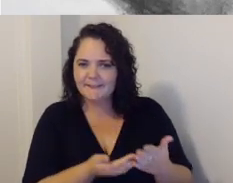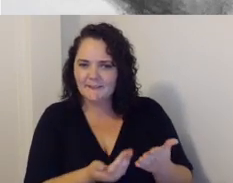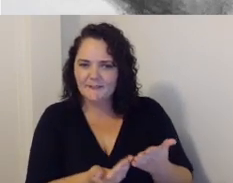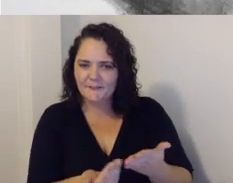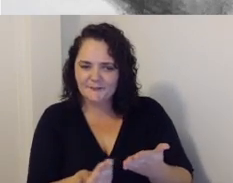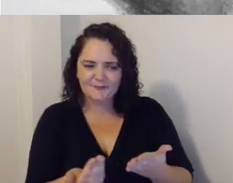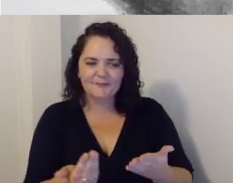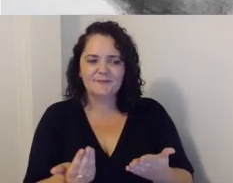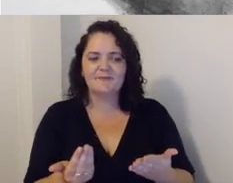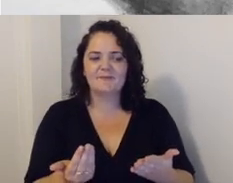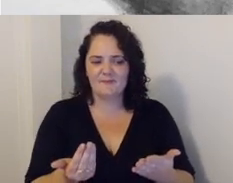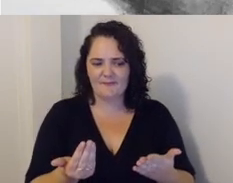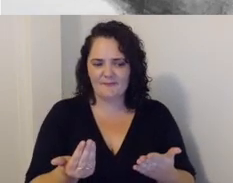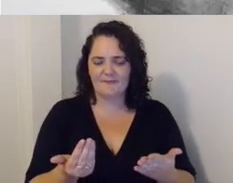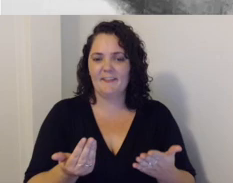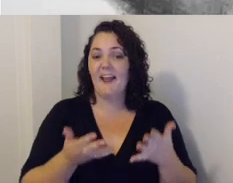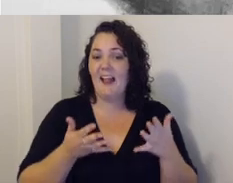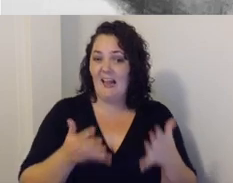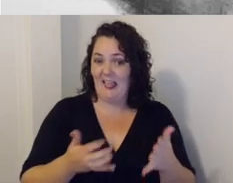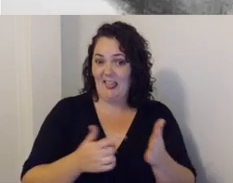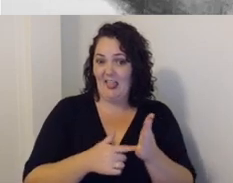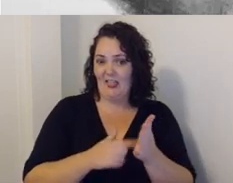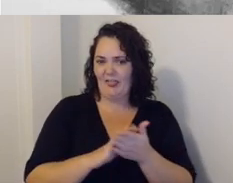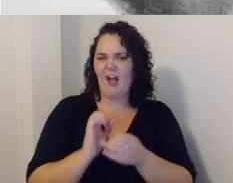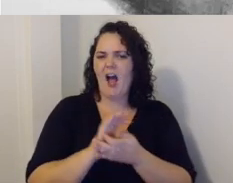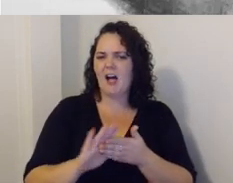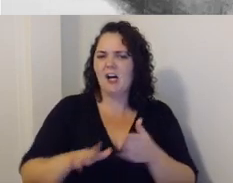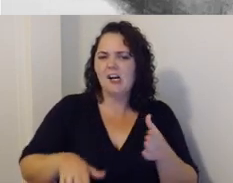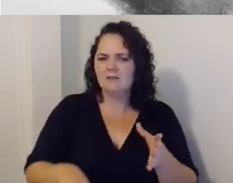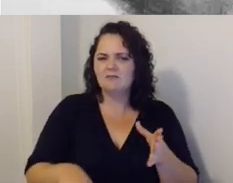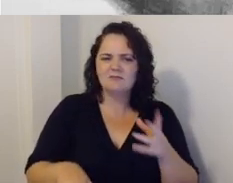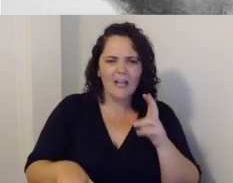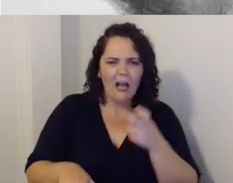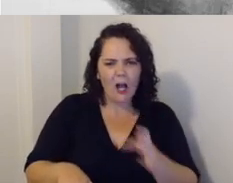I'm letting the thigh go to dark pulling out the knee but then because the thigh is dark letting